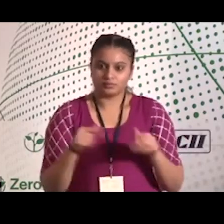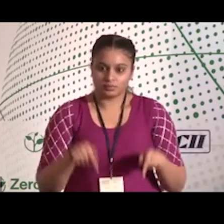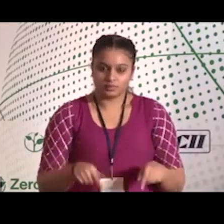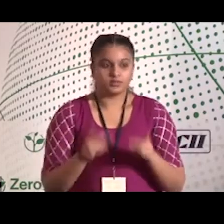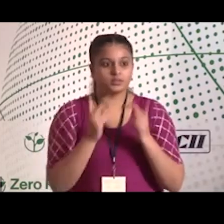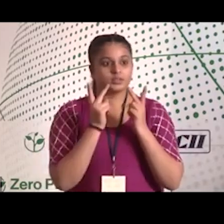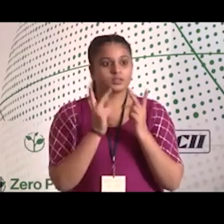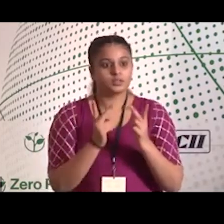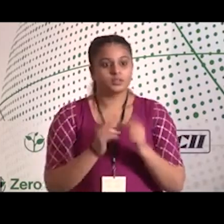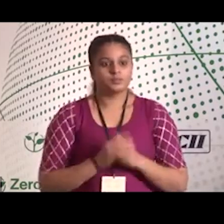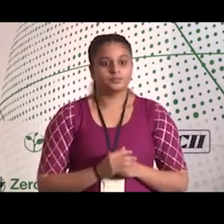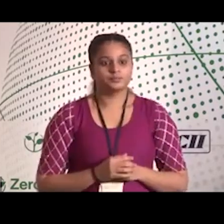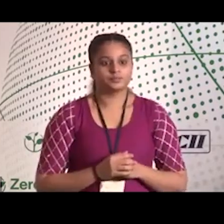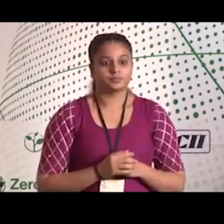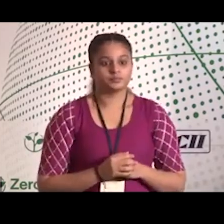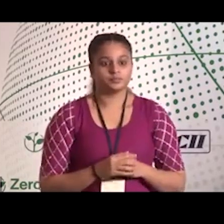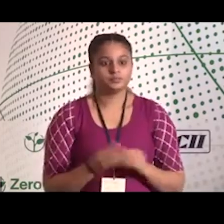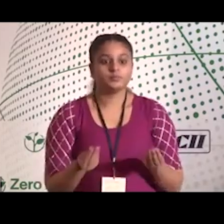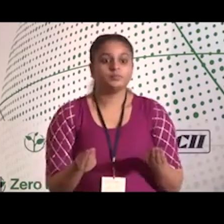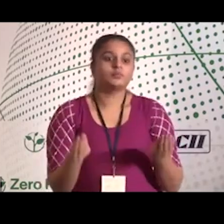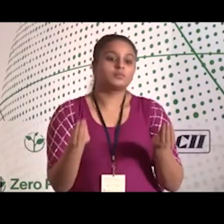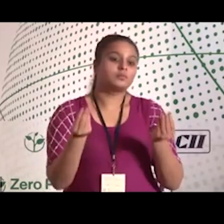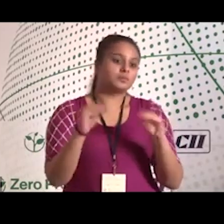I think that is a lot more data that is required,